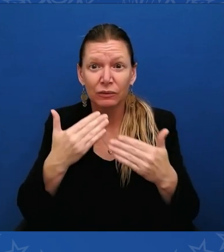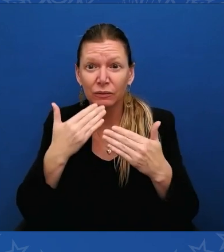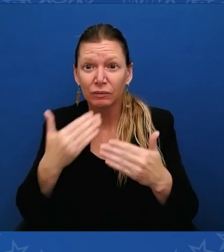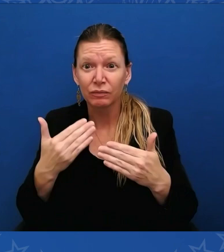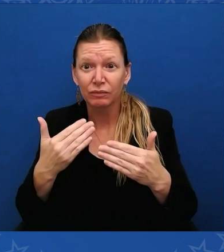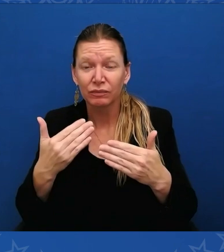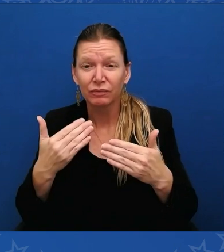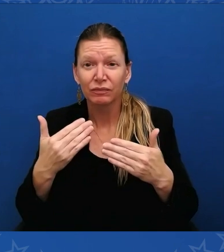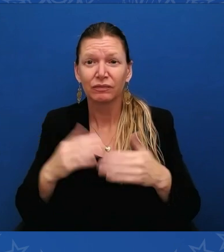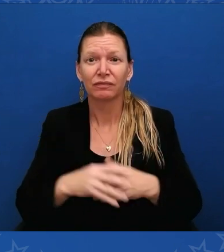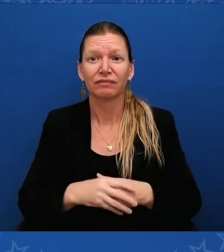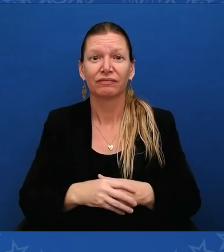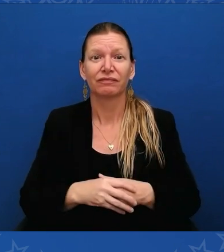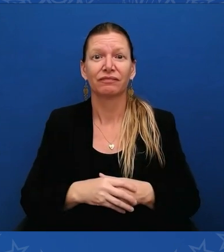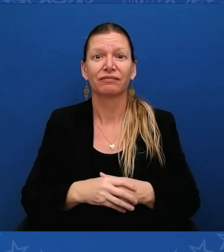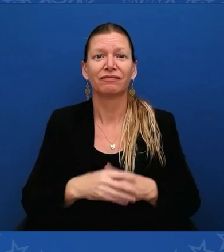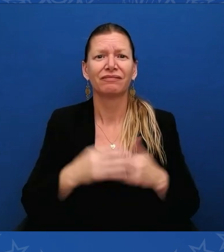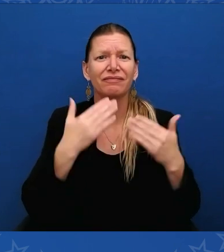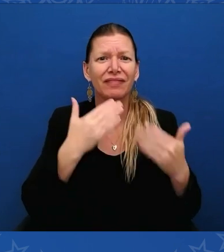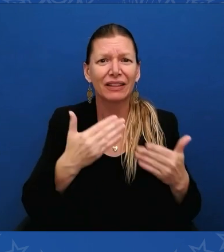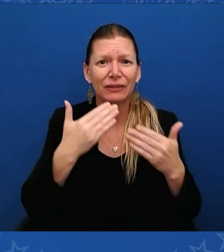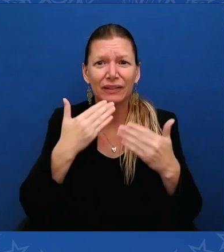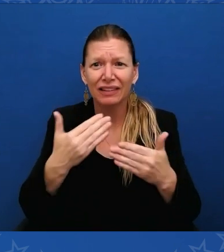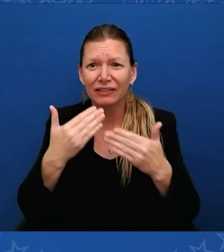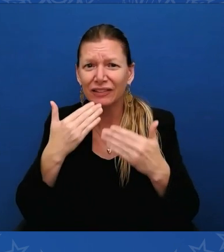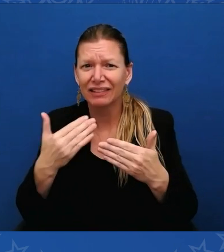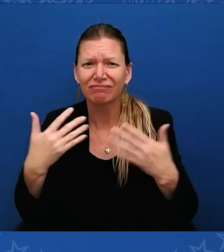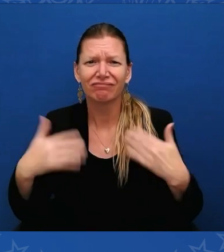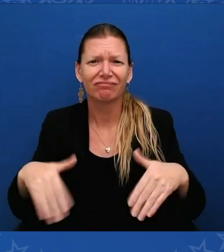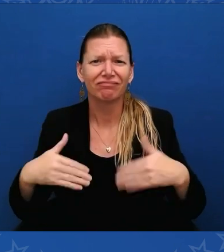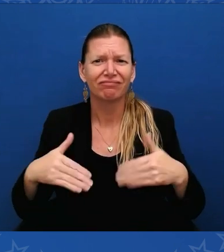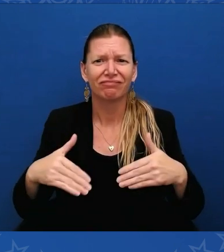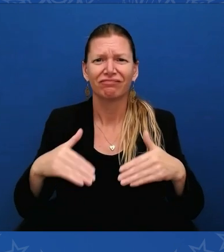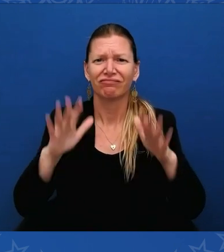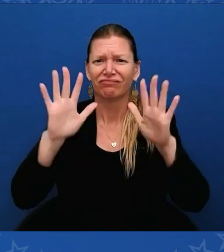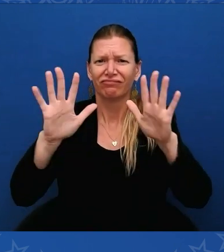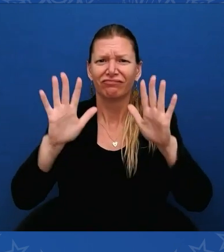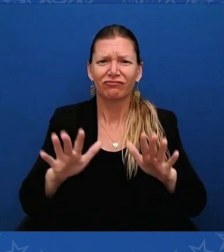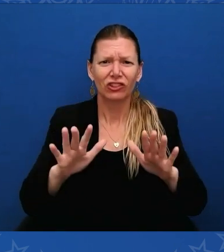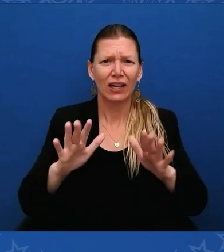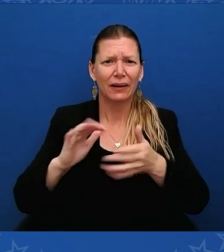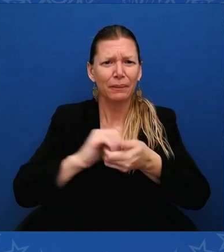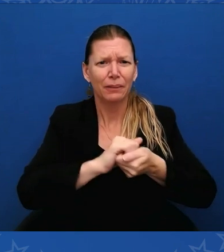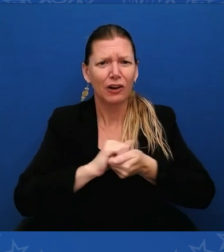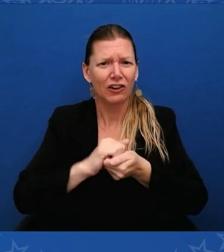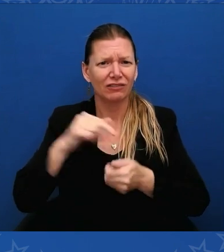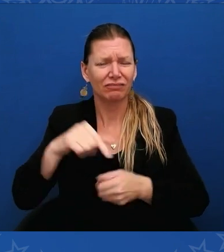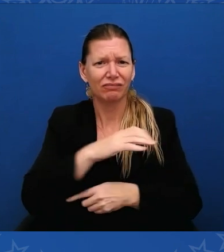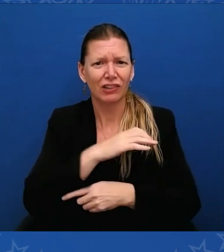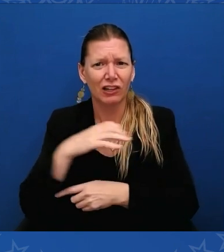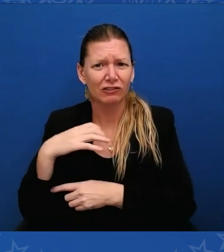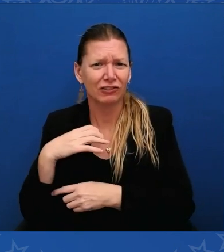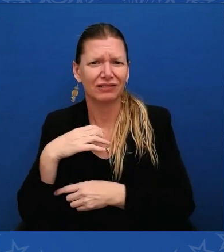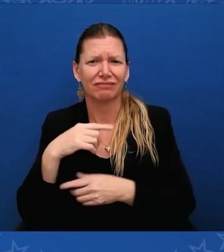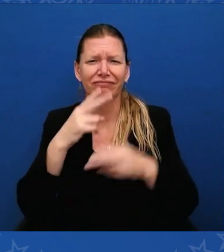Adriano, thank you for that introduction. And thank you to our great partners in Congress -- Pete and Katherine,